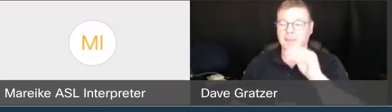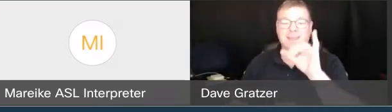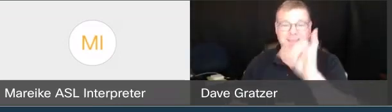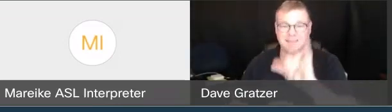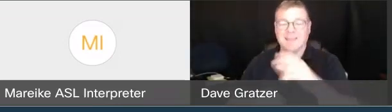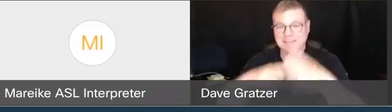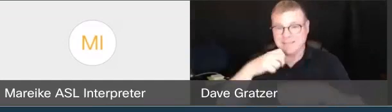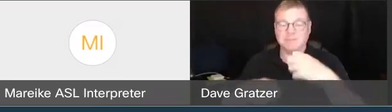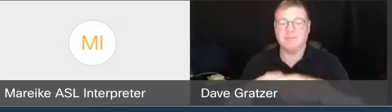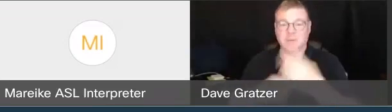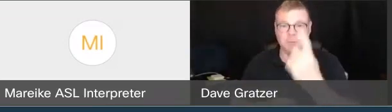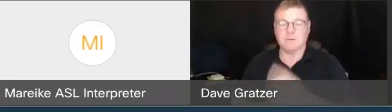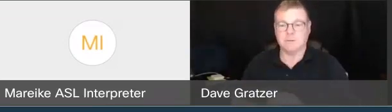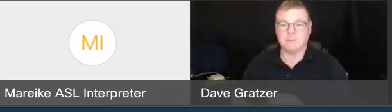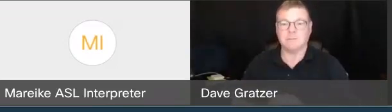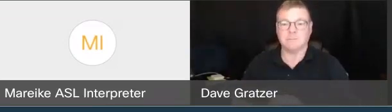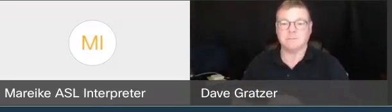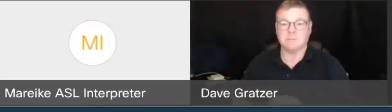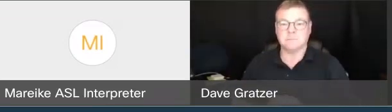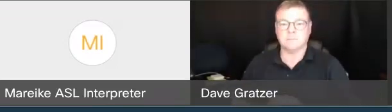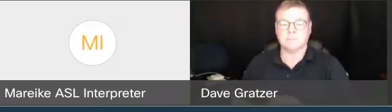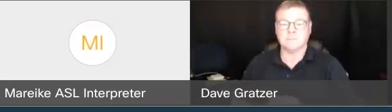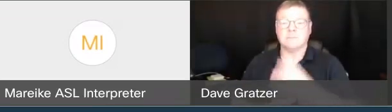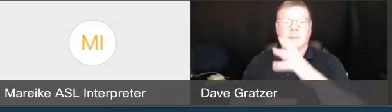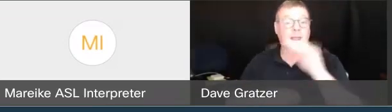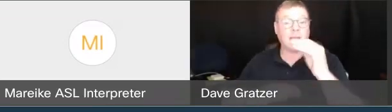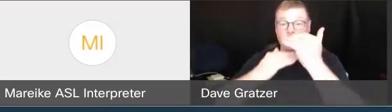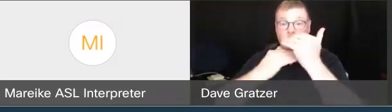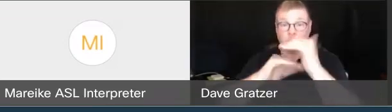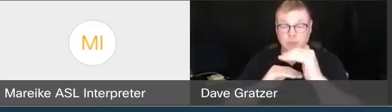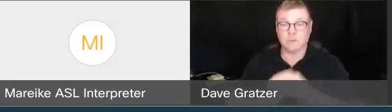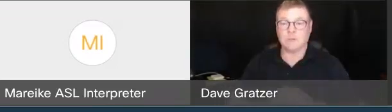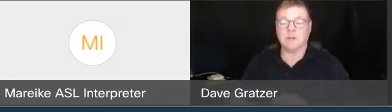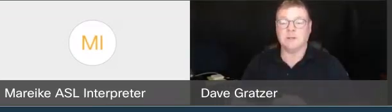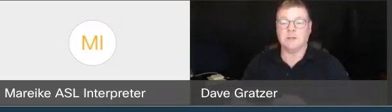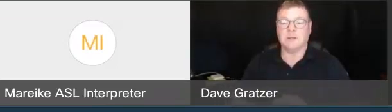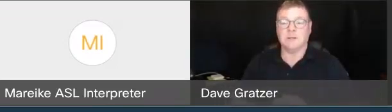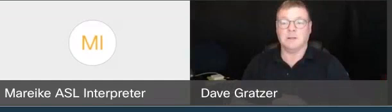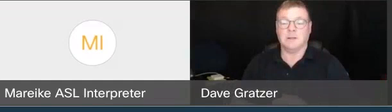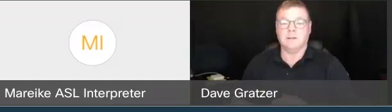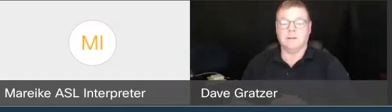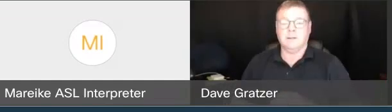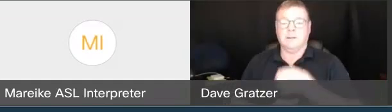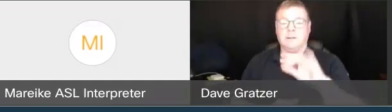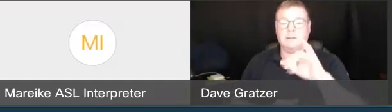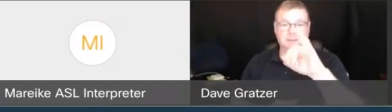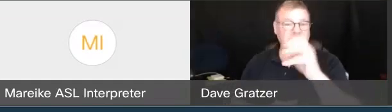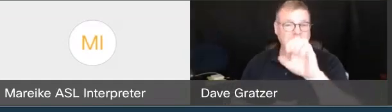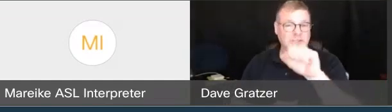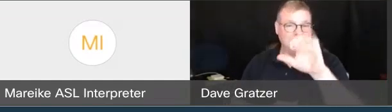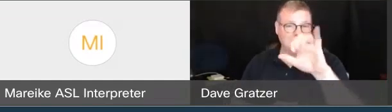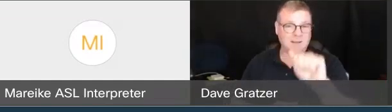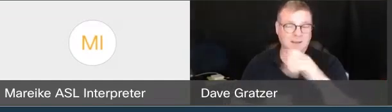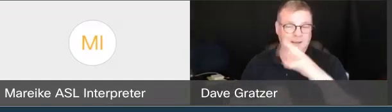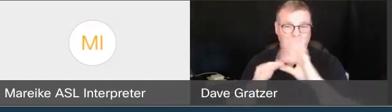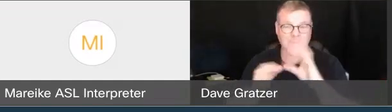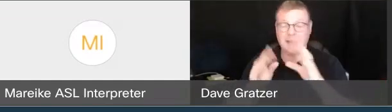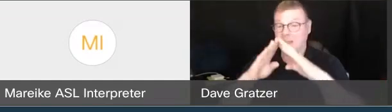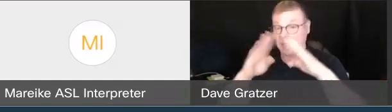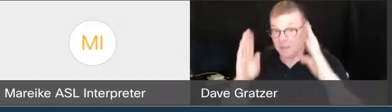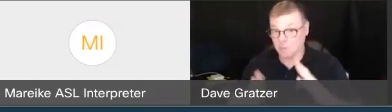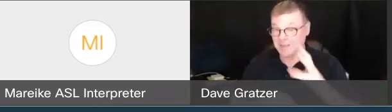one and, the restrictions around as Jessica mentioned, housing, and maybe even treatment